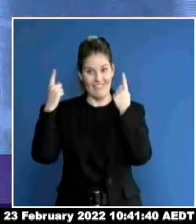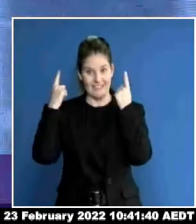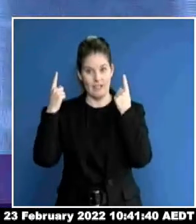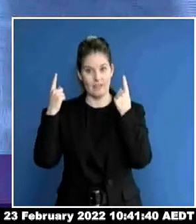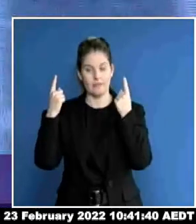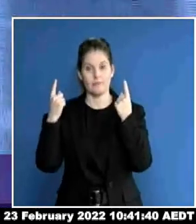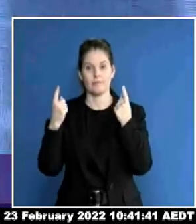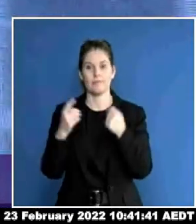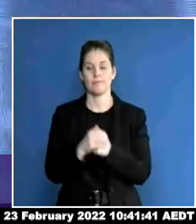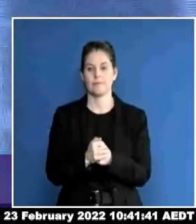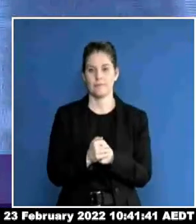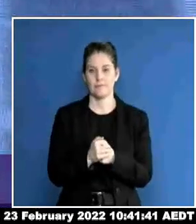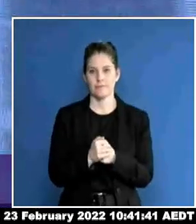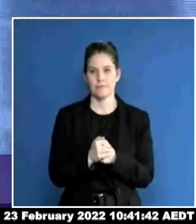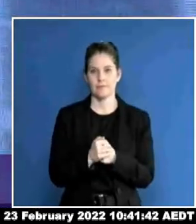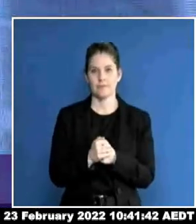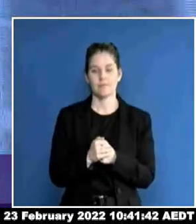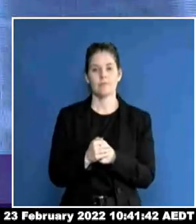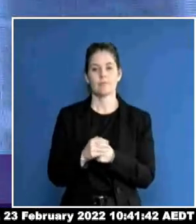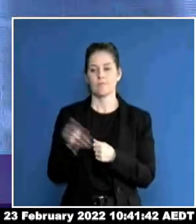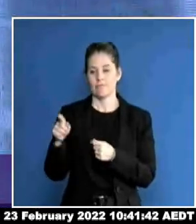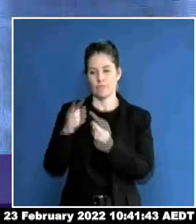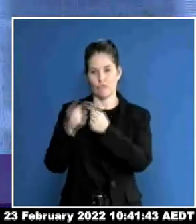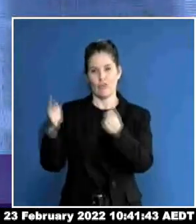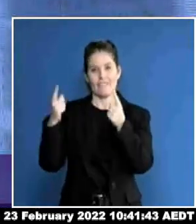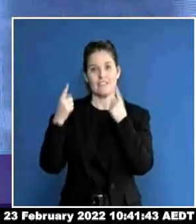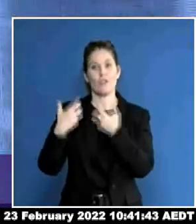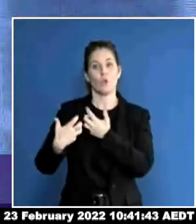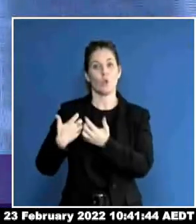University of Sydney, and they spoke about their research.